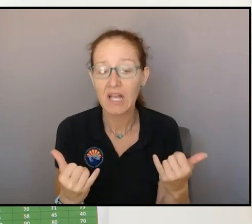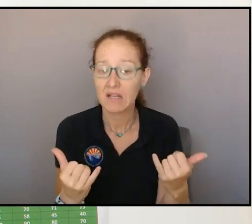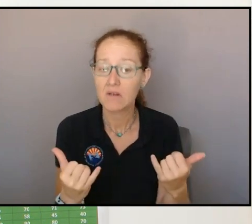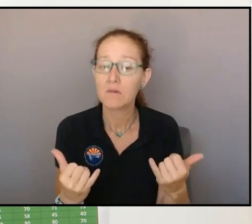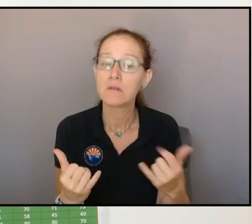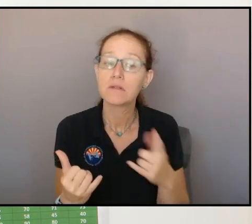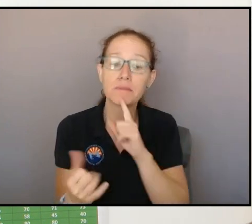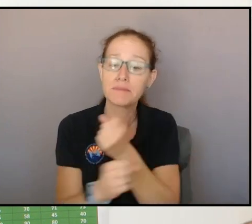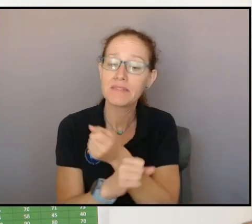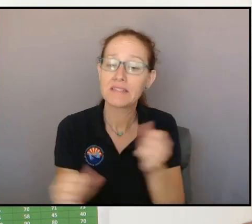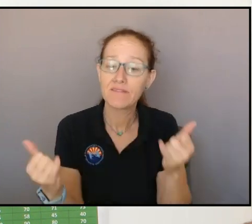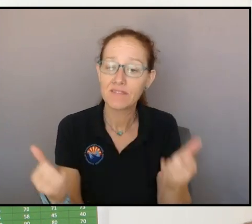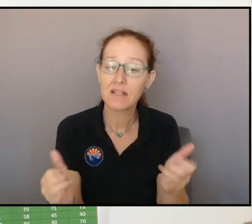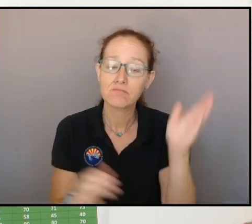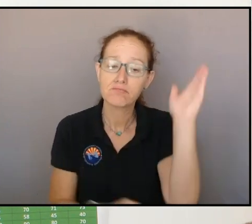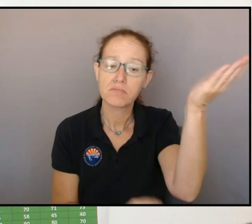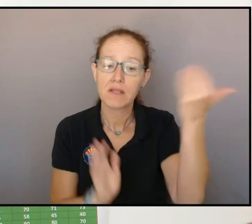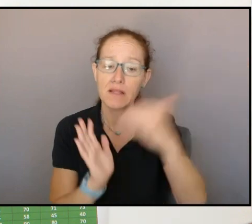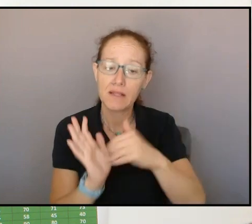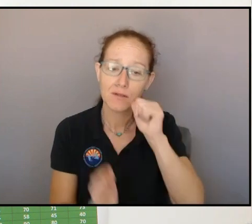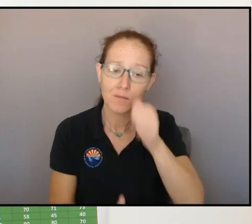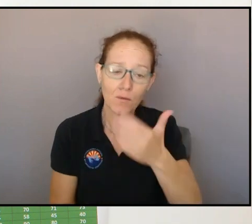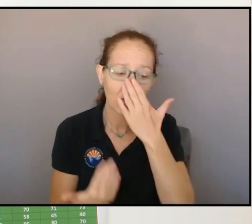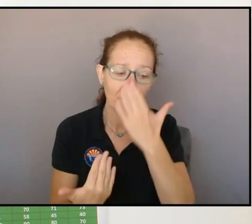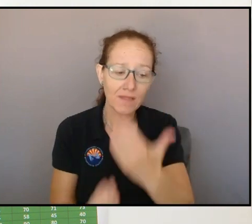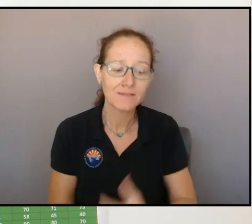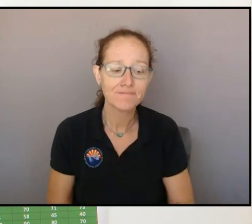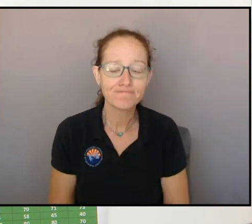talk to you guys again tomorrow thanks.